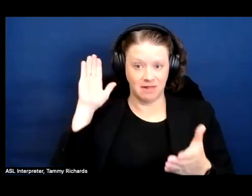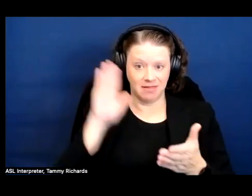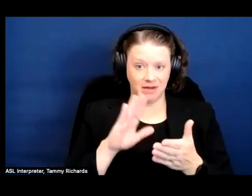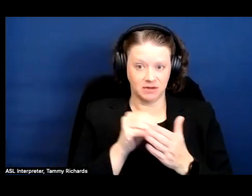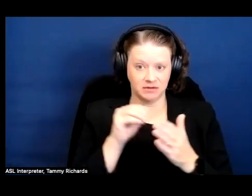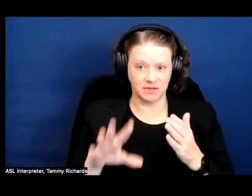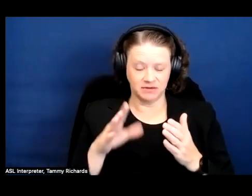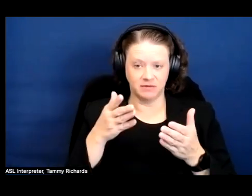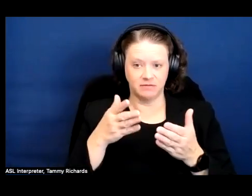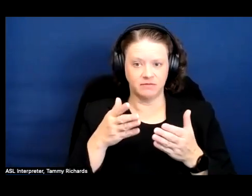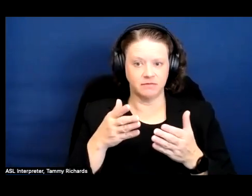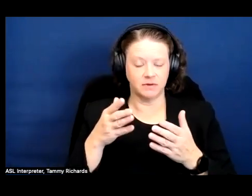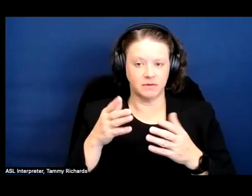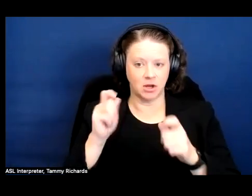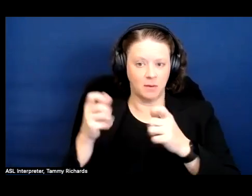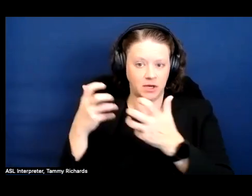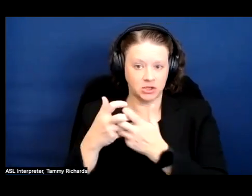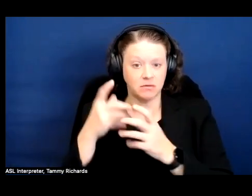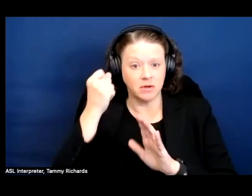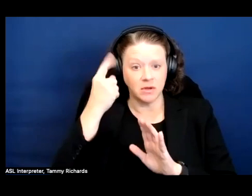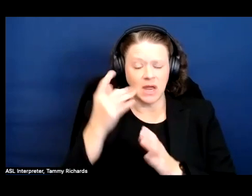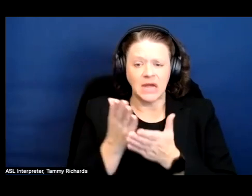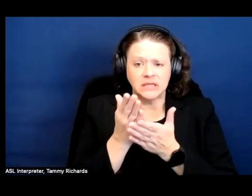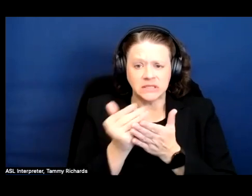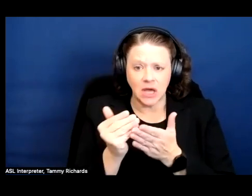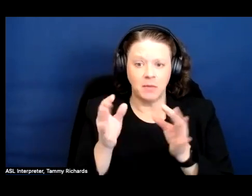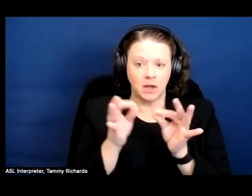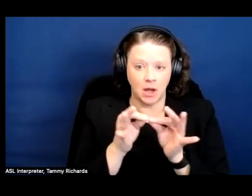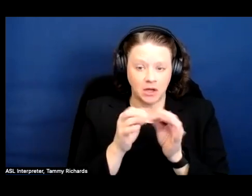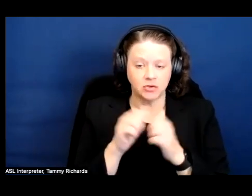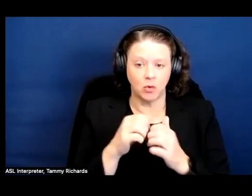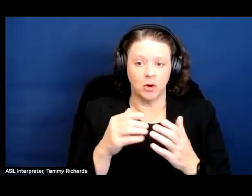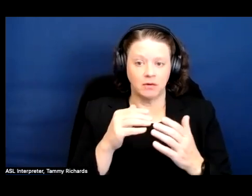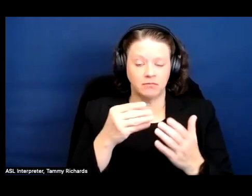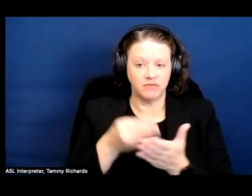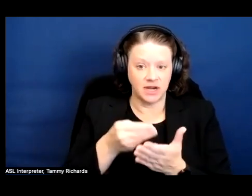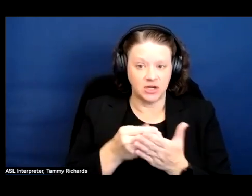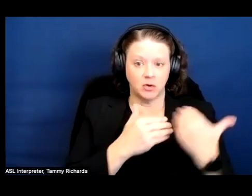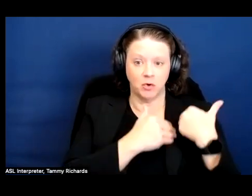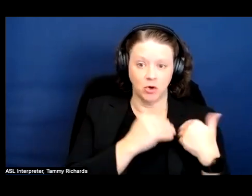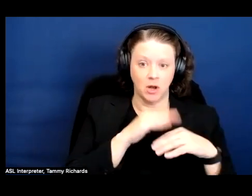to determine if an alternative is feasible. So under state law, there is an individual claim